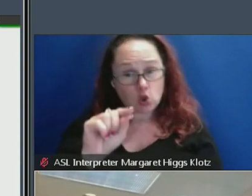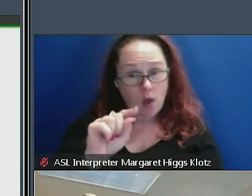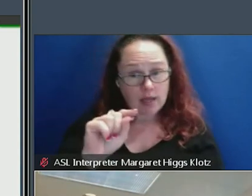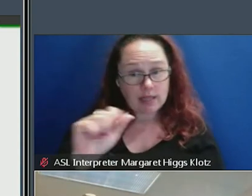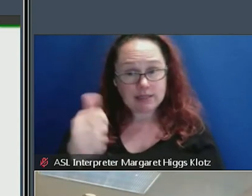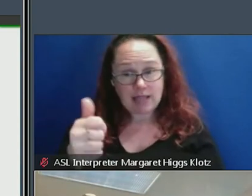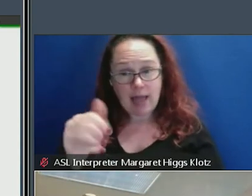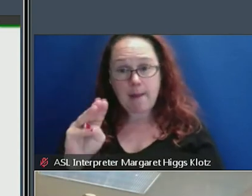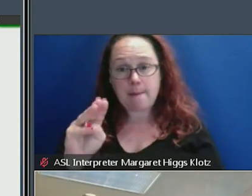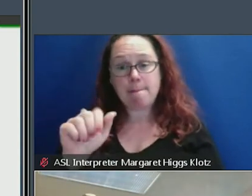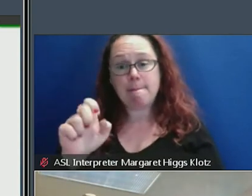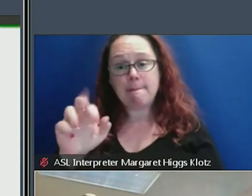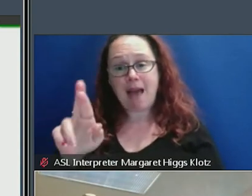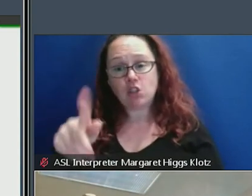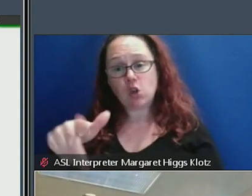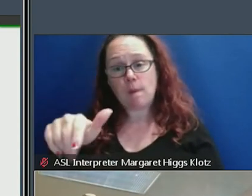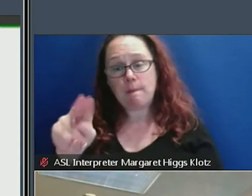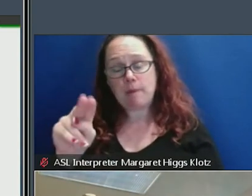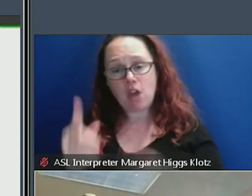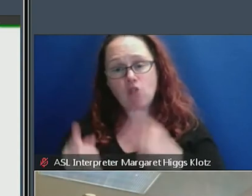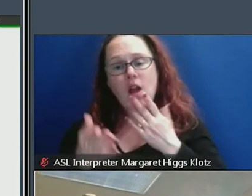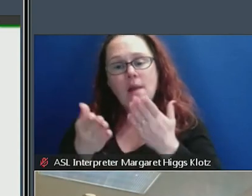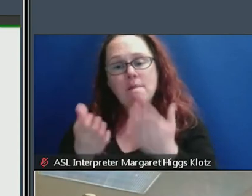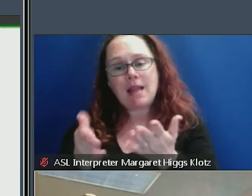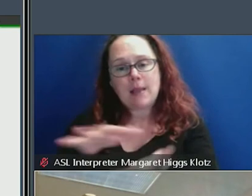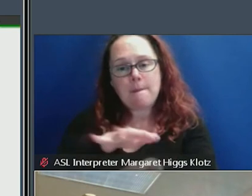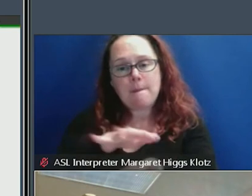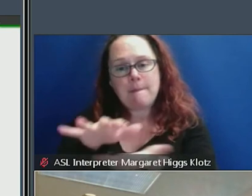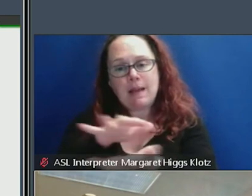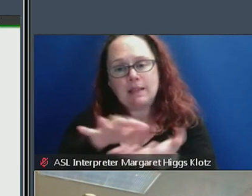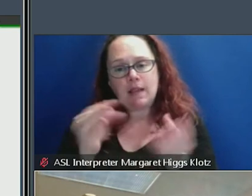plan recommends a mix of land uses on the subject property.